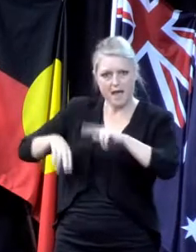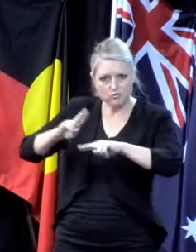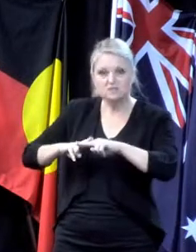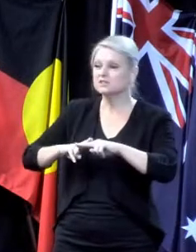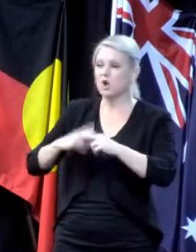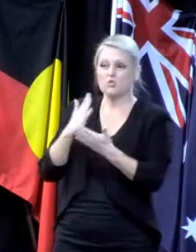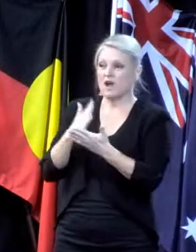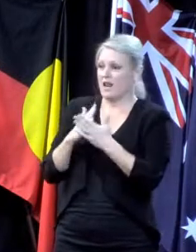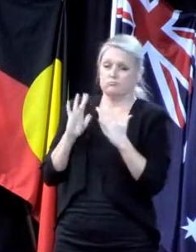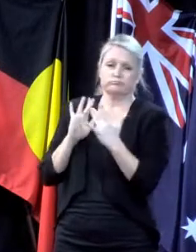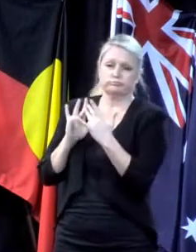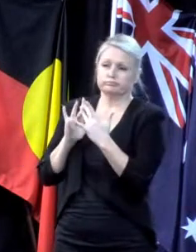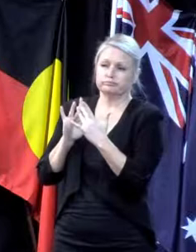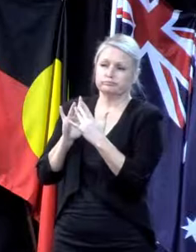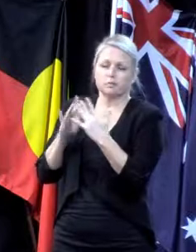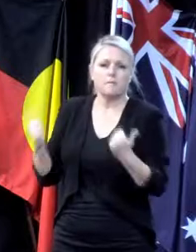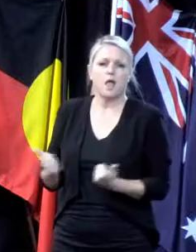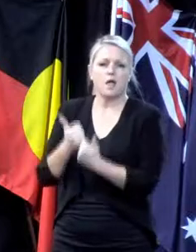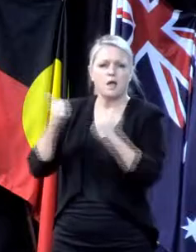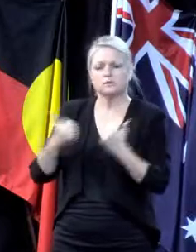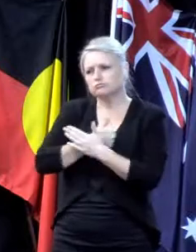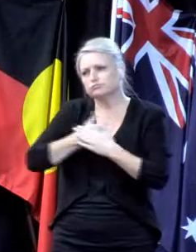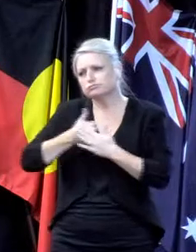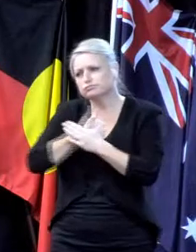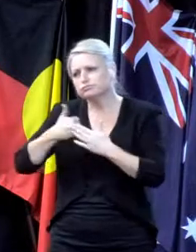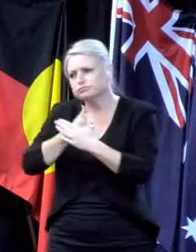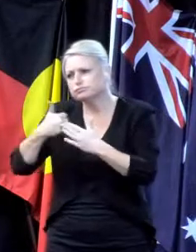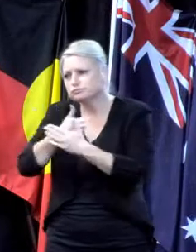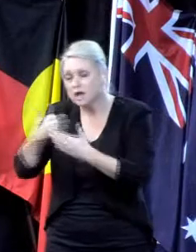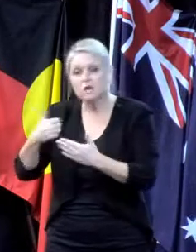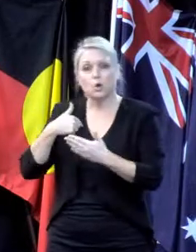that they're - consulting with them, and them agreeing